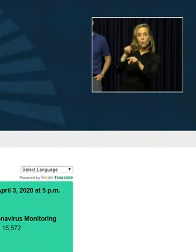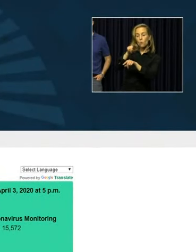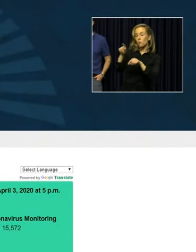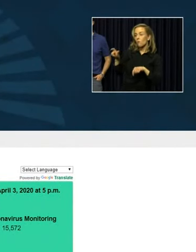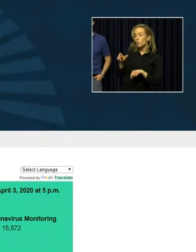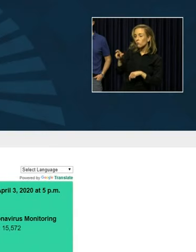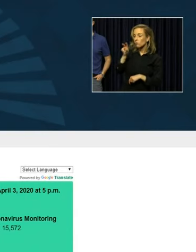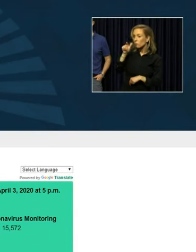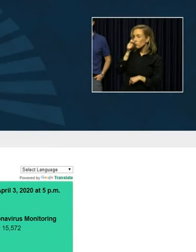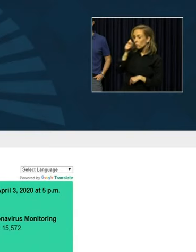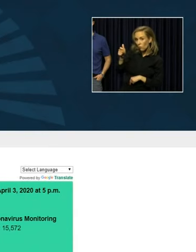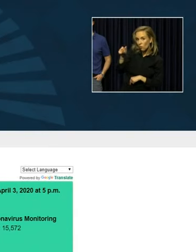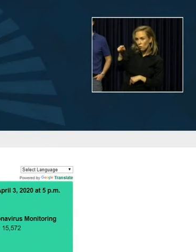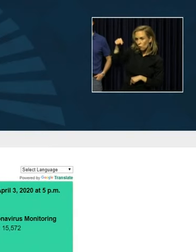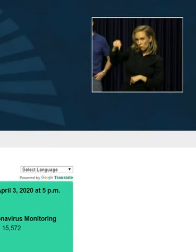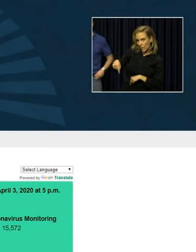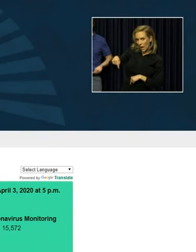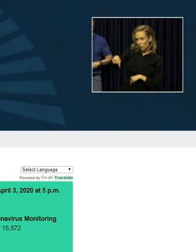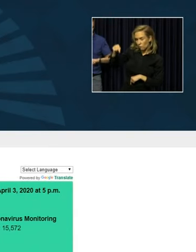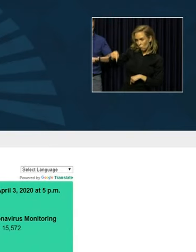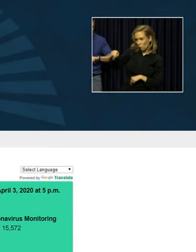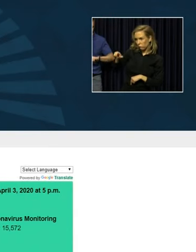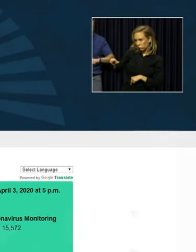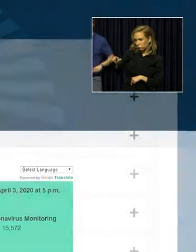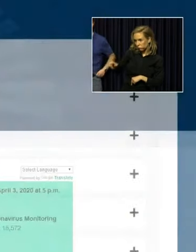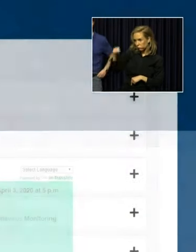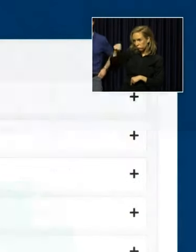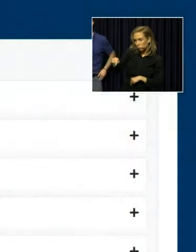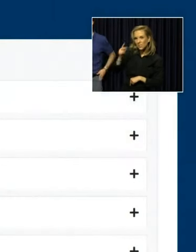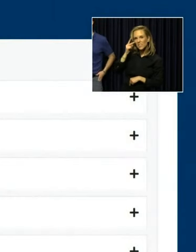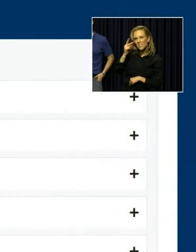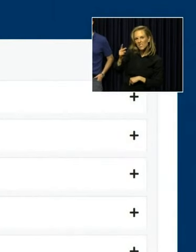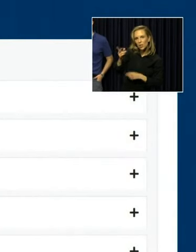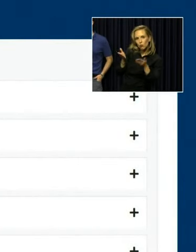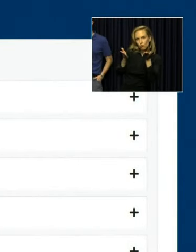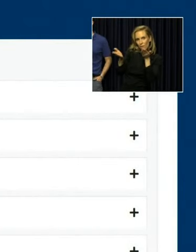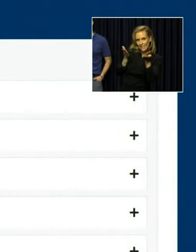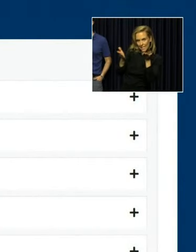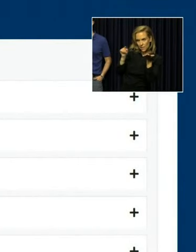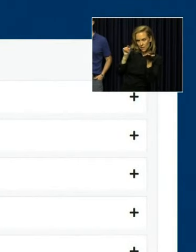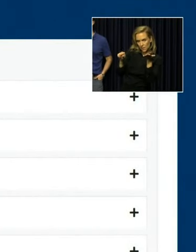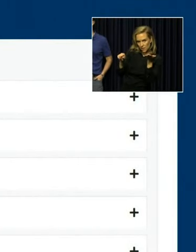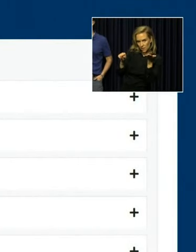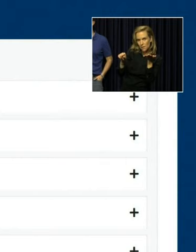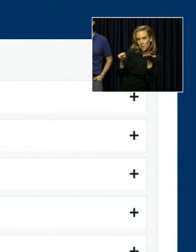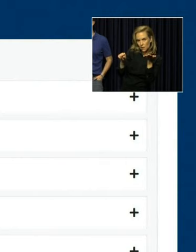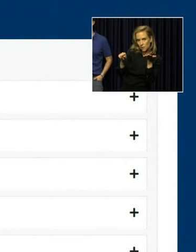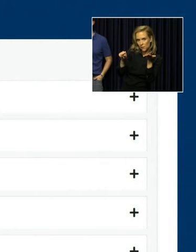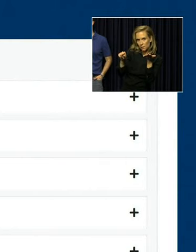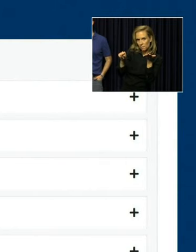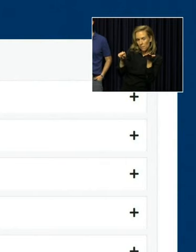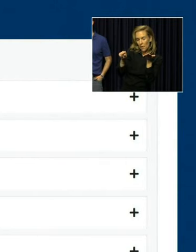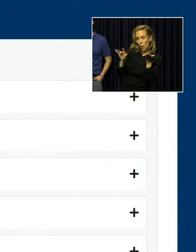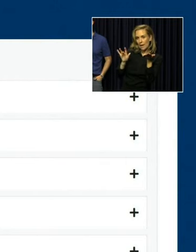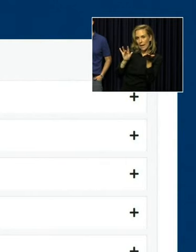WELL, OBVIOUSLY, EVERYONE NEEDS THAT HEALTH CARE COVERAGE. BUT IF YOU'RE WORRIED ABOUT, OH,